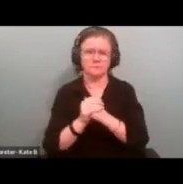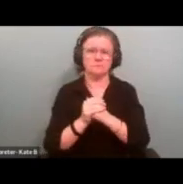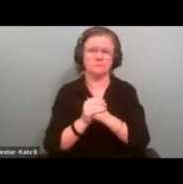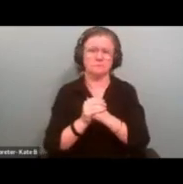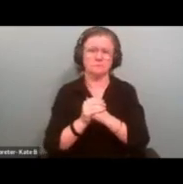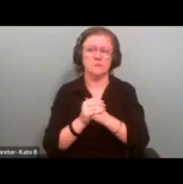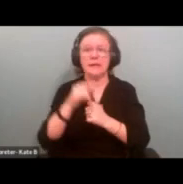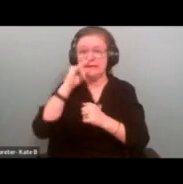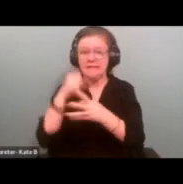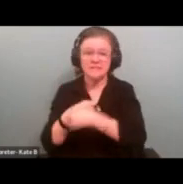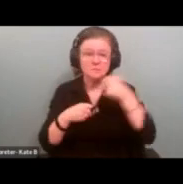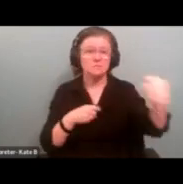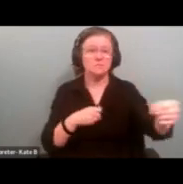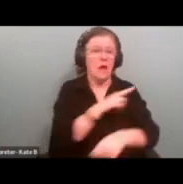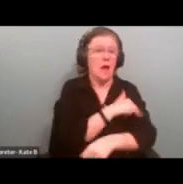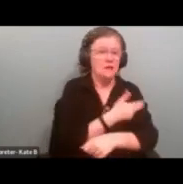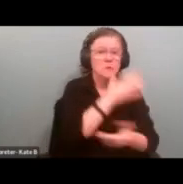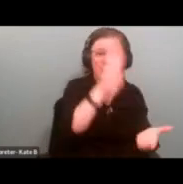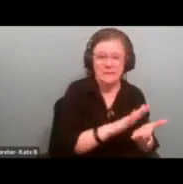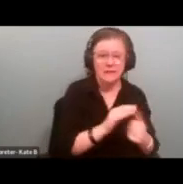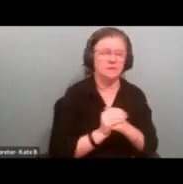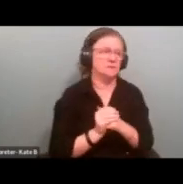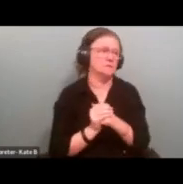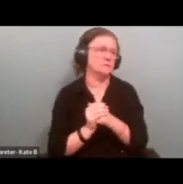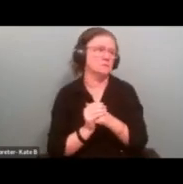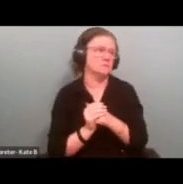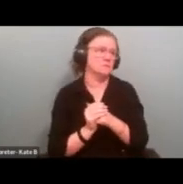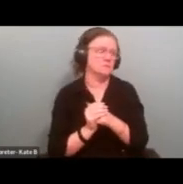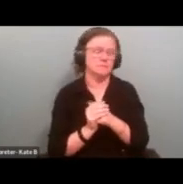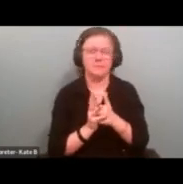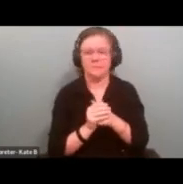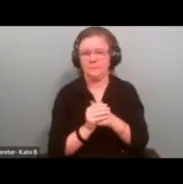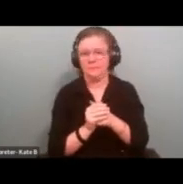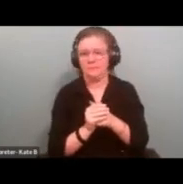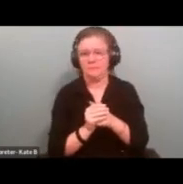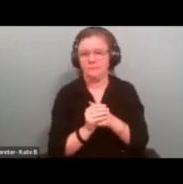treatment, hospital admissions, decreases, and long stays in